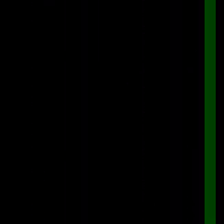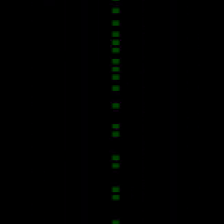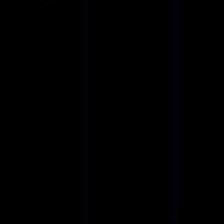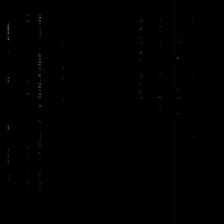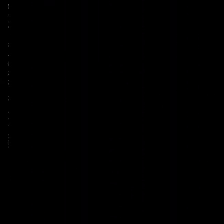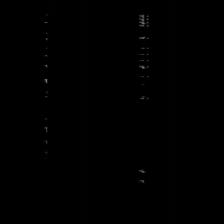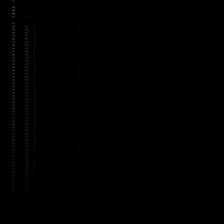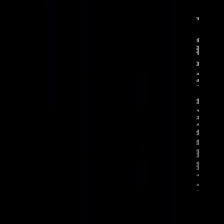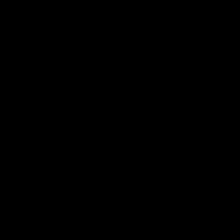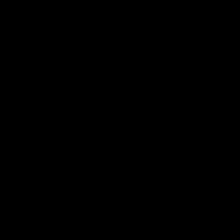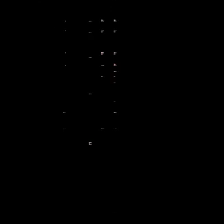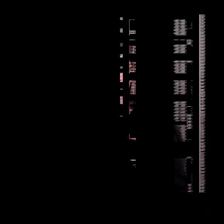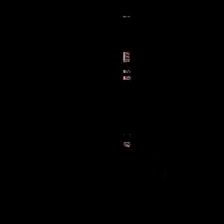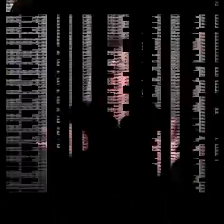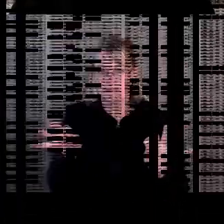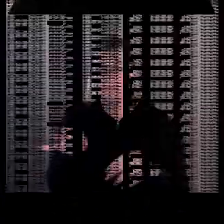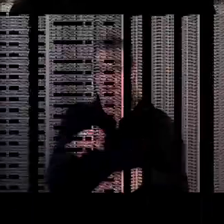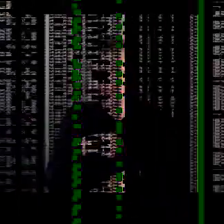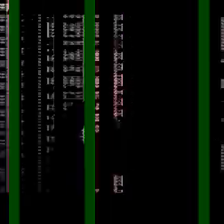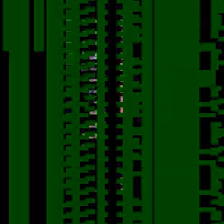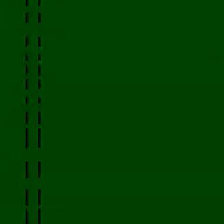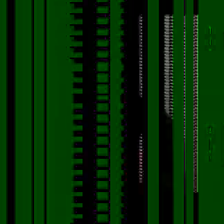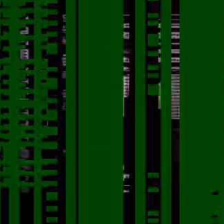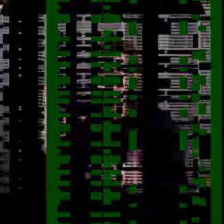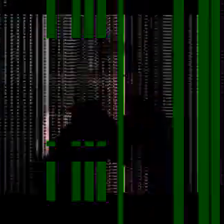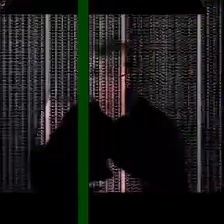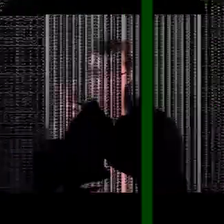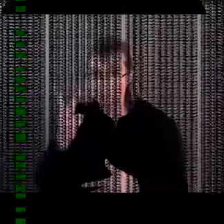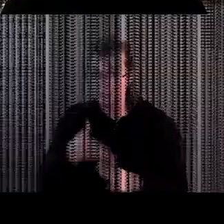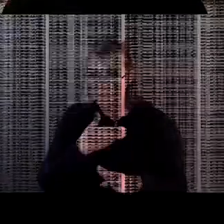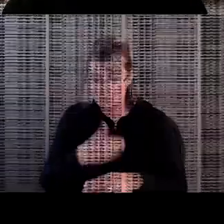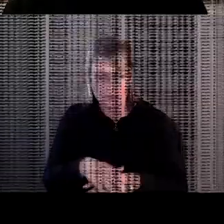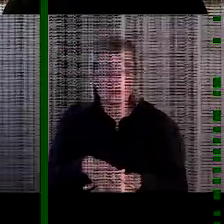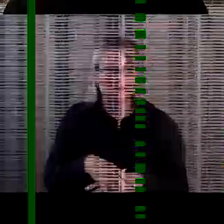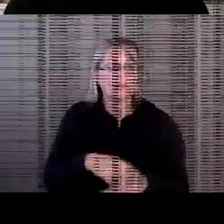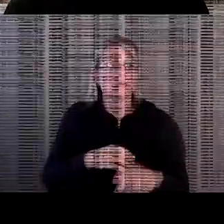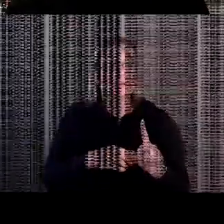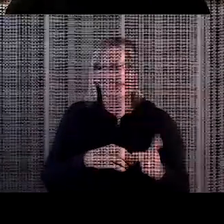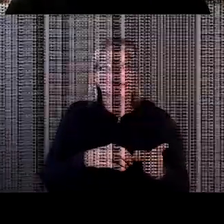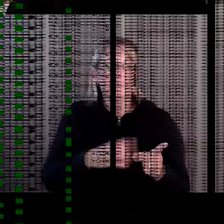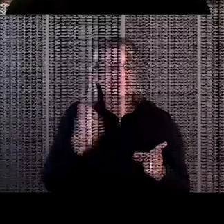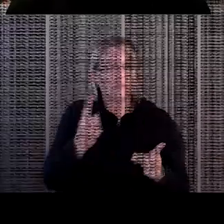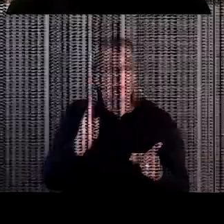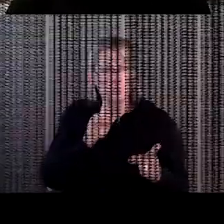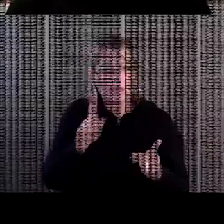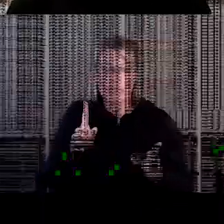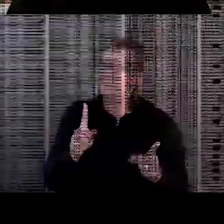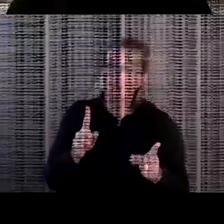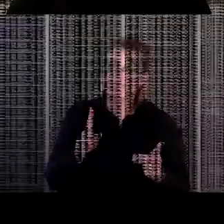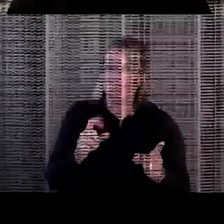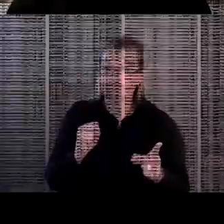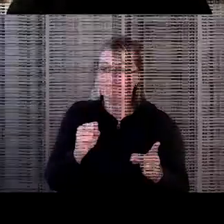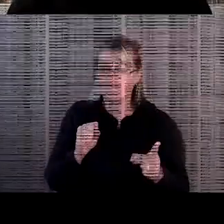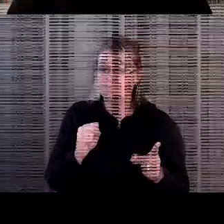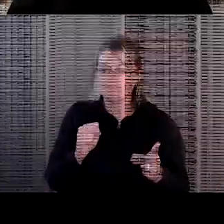is this expression which I'm sure some of you have heard as it has been something very strong